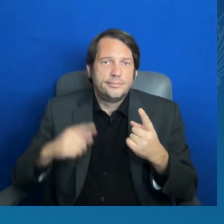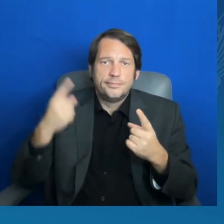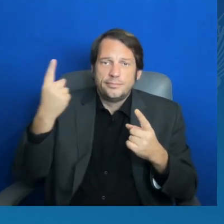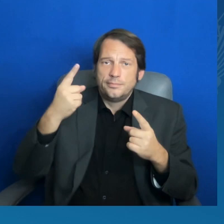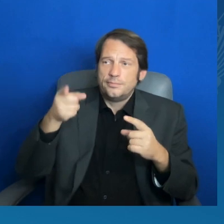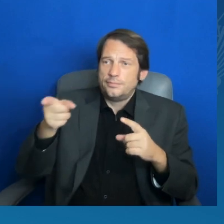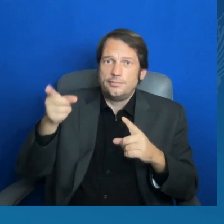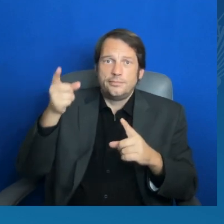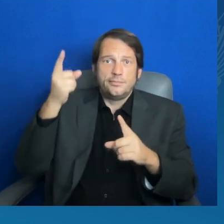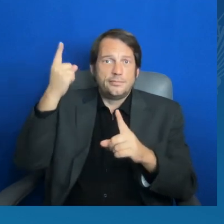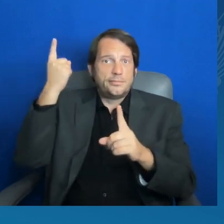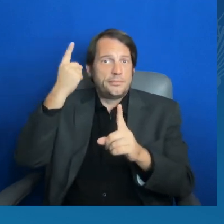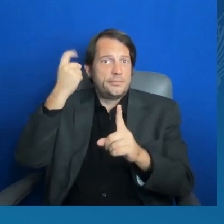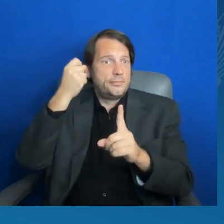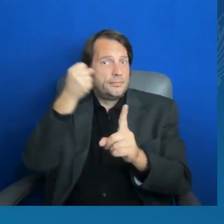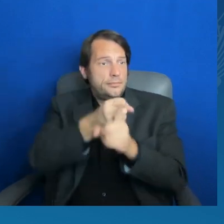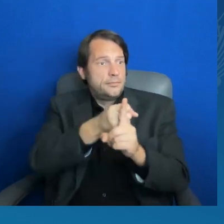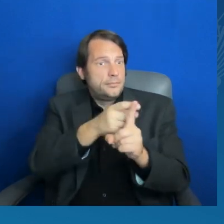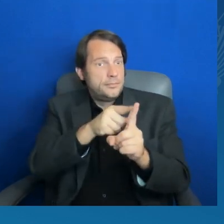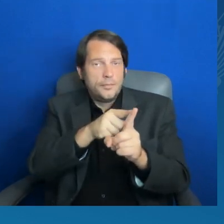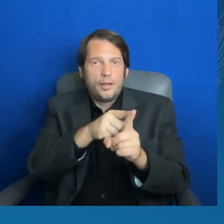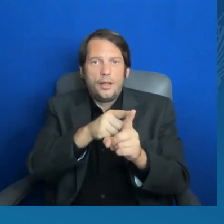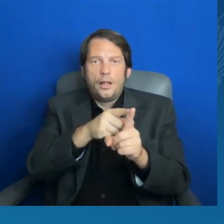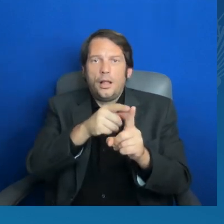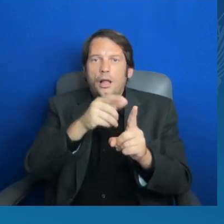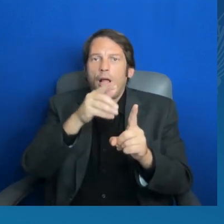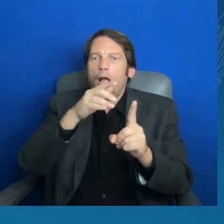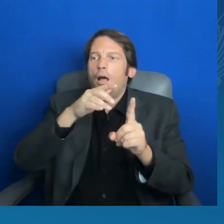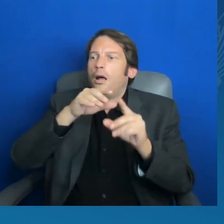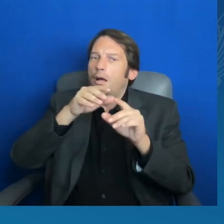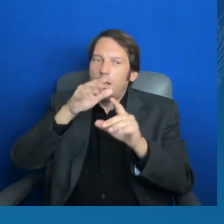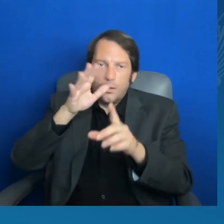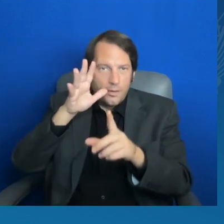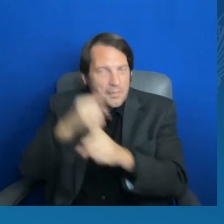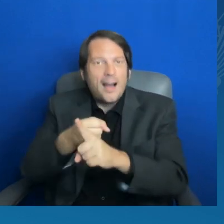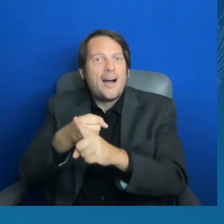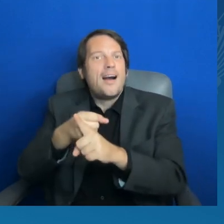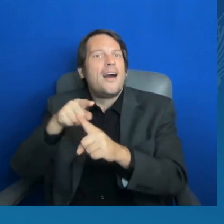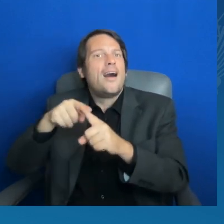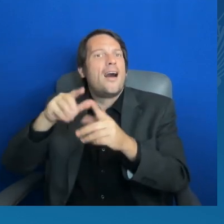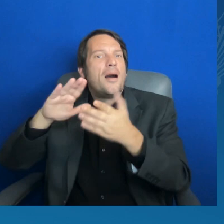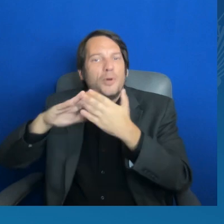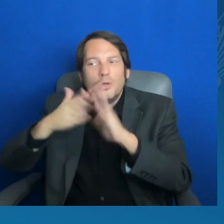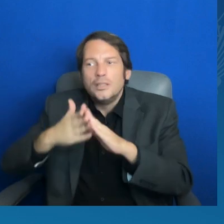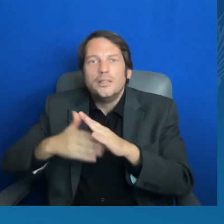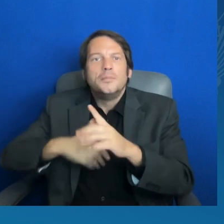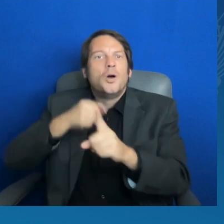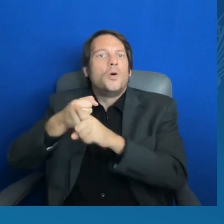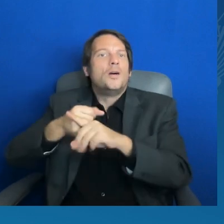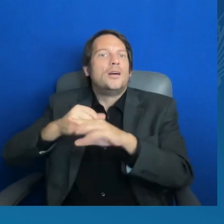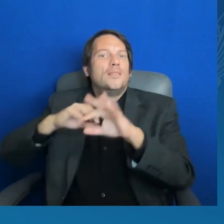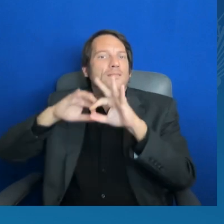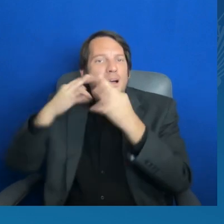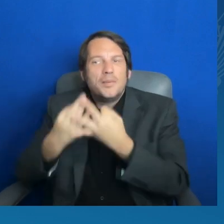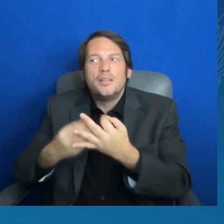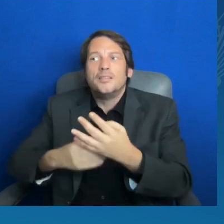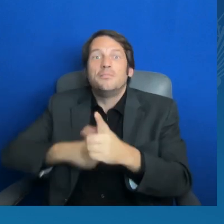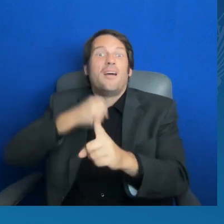to the community then that is impacted, and to all of society and -- and for a lifetime often.